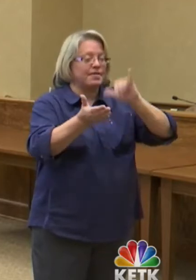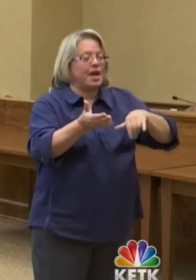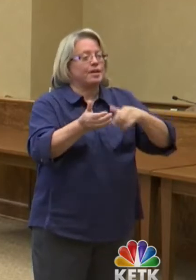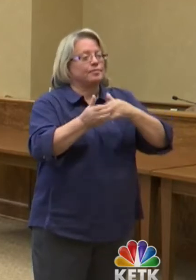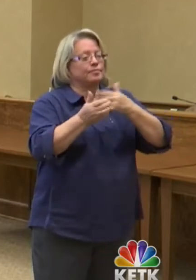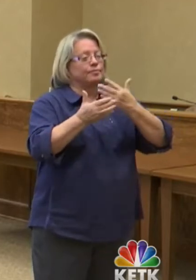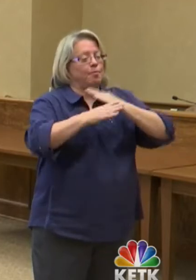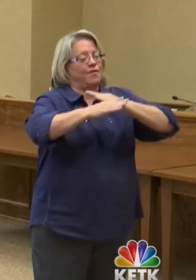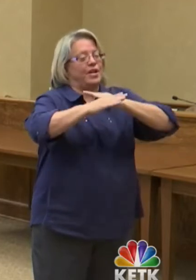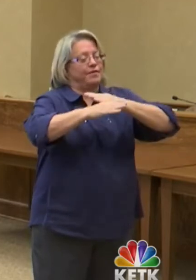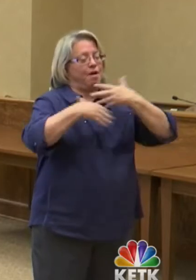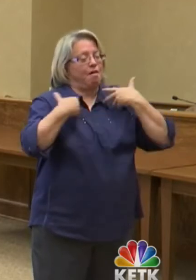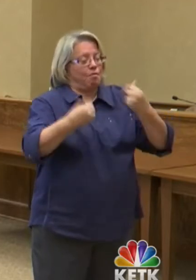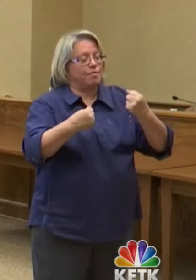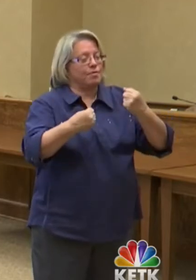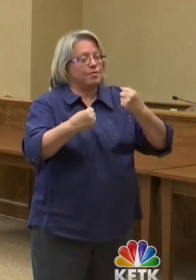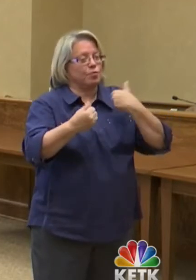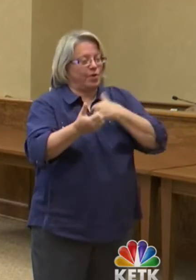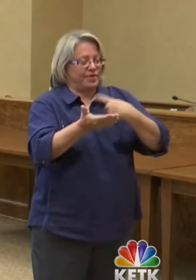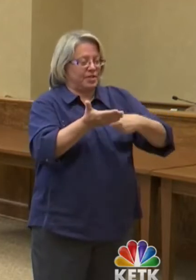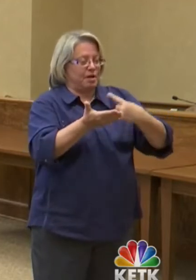50 PERCENT OF THOSE 65 AND